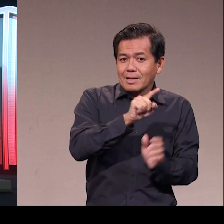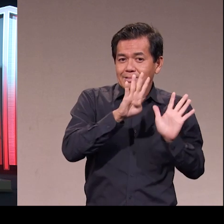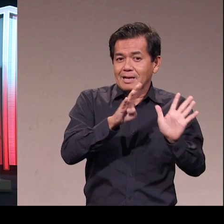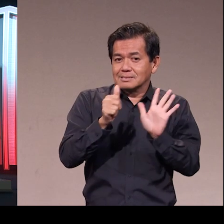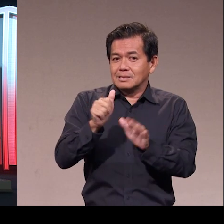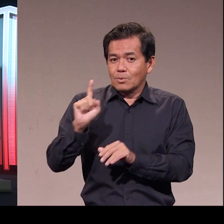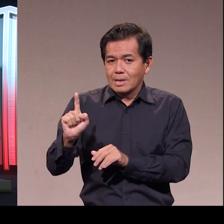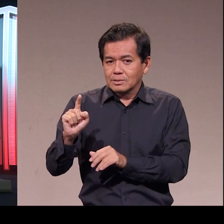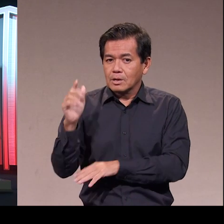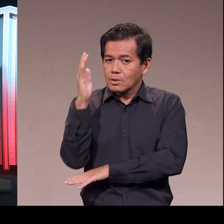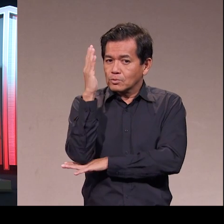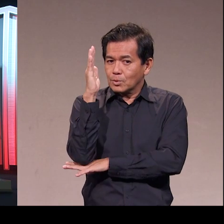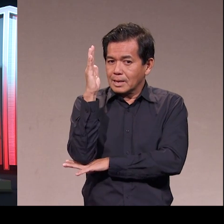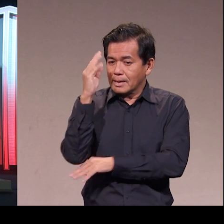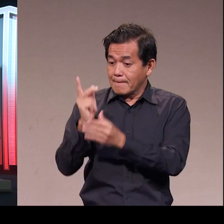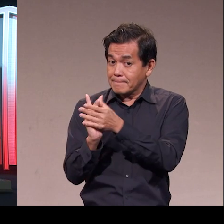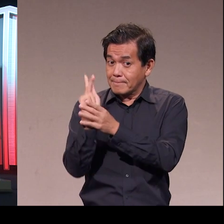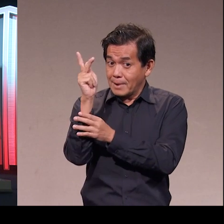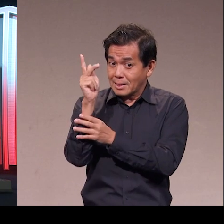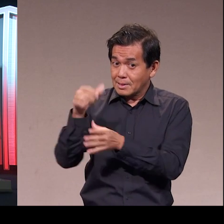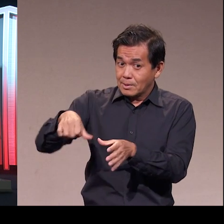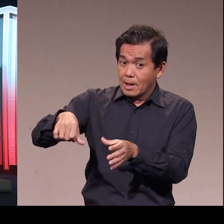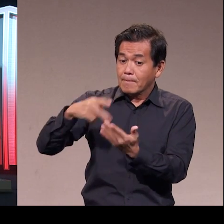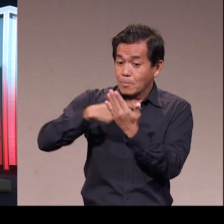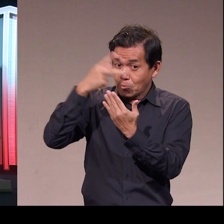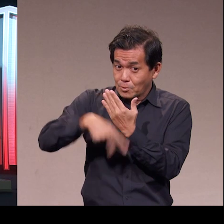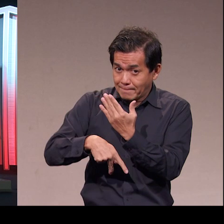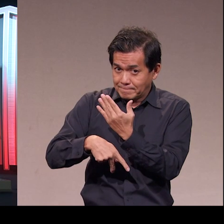Here the children are planting fruit trees. They look forward to enjoying the fruits of their labour.